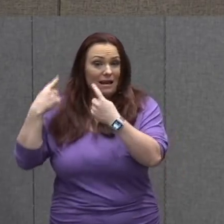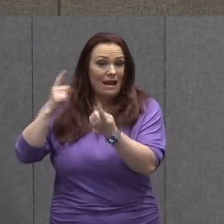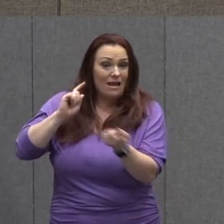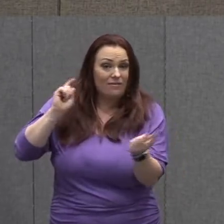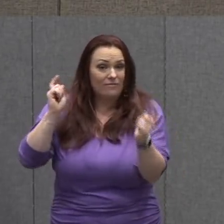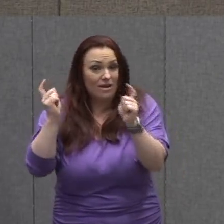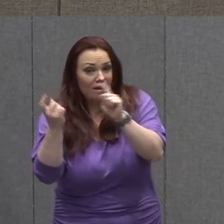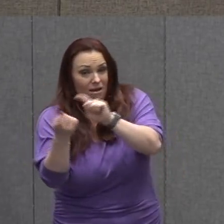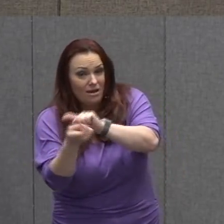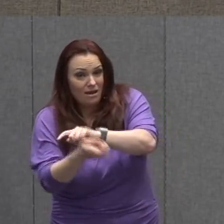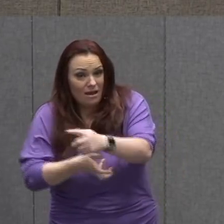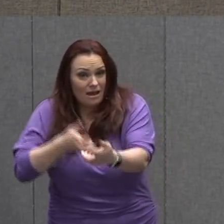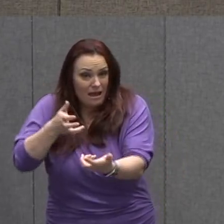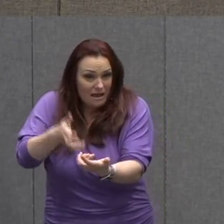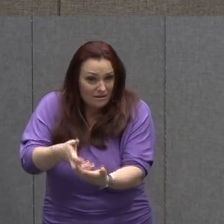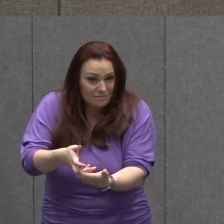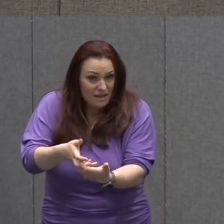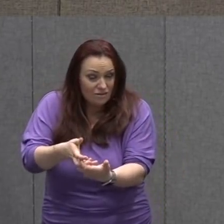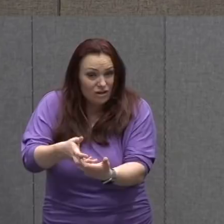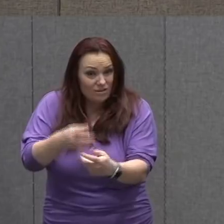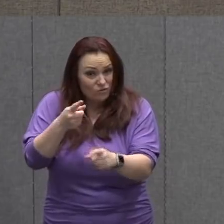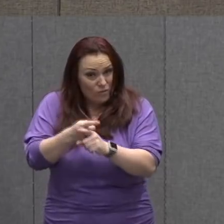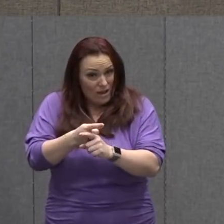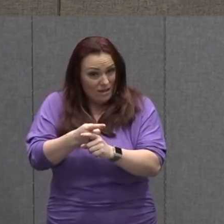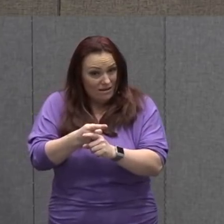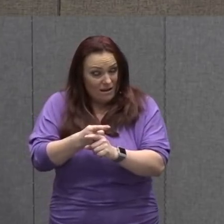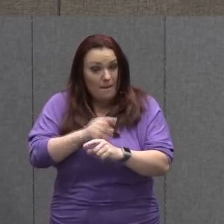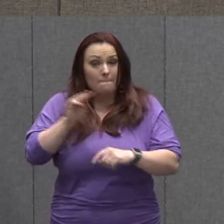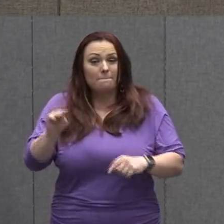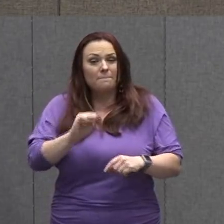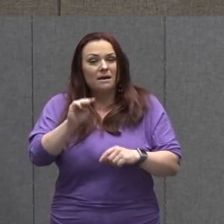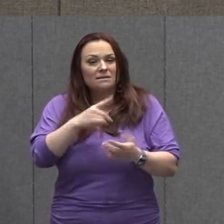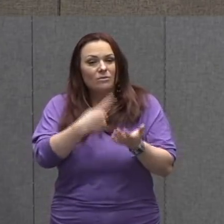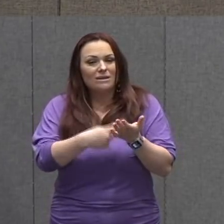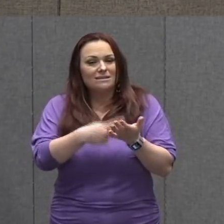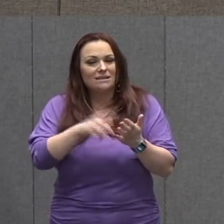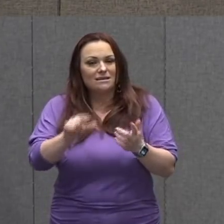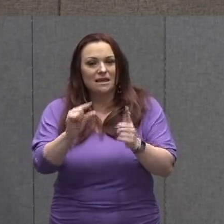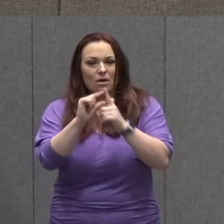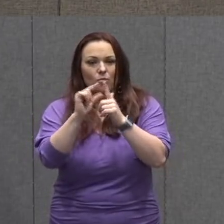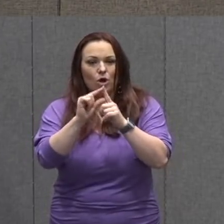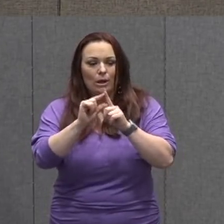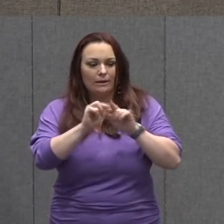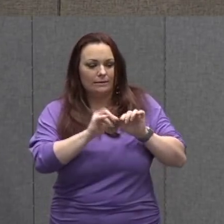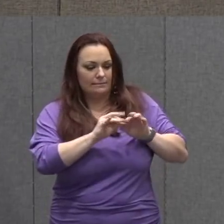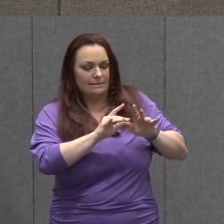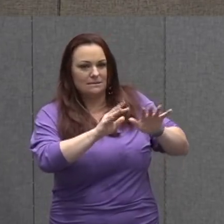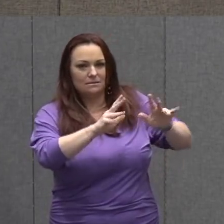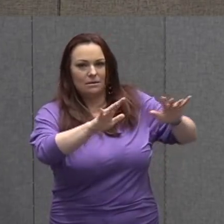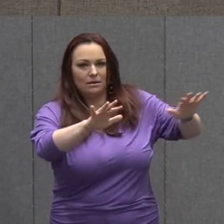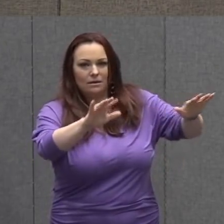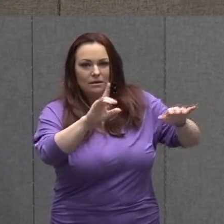On Monday, we talked about the word disperse because we know that seeds need to move